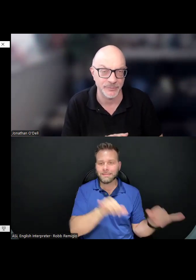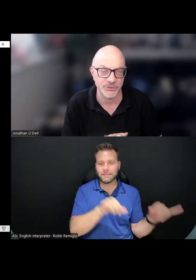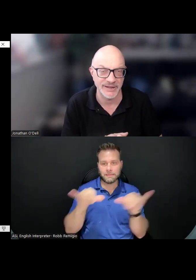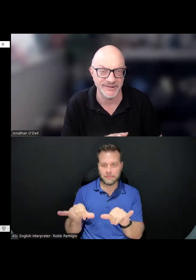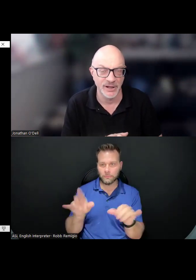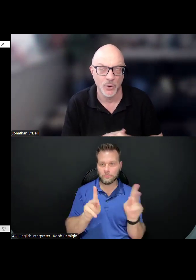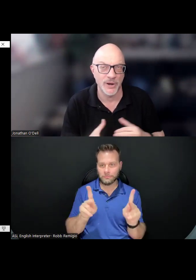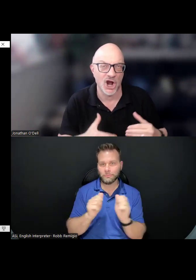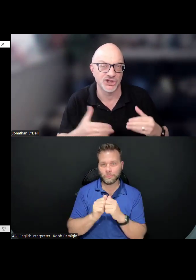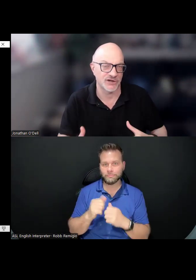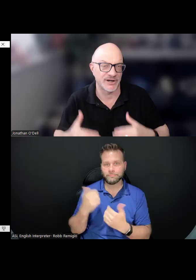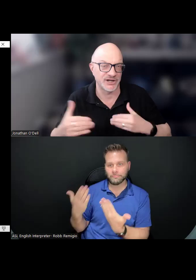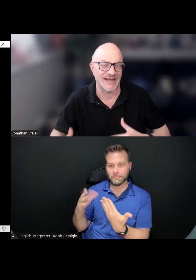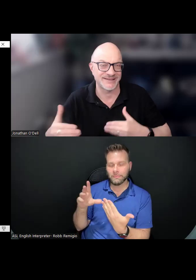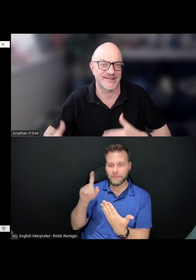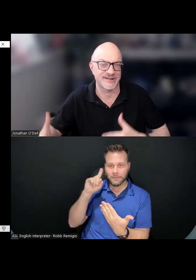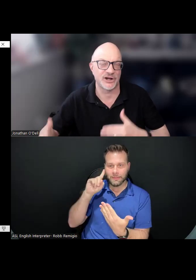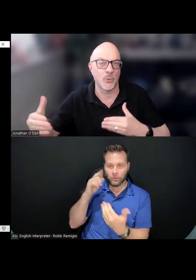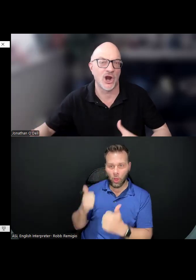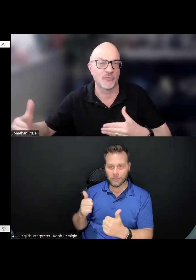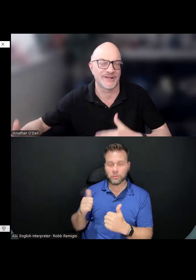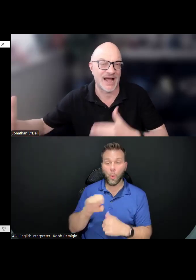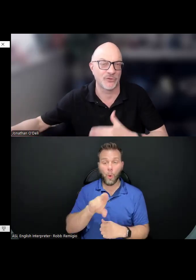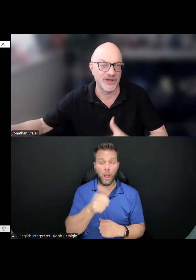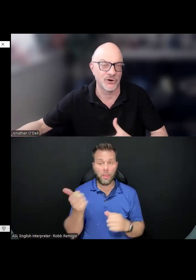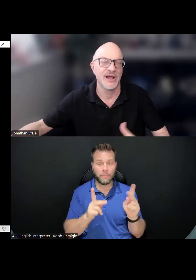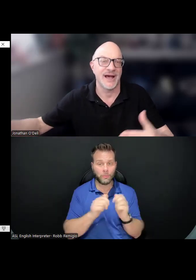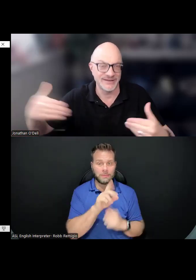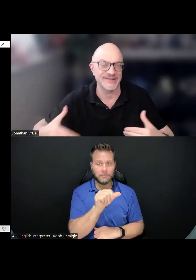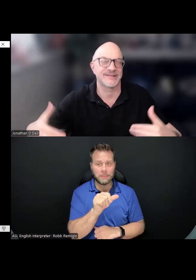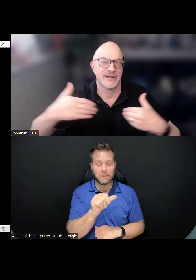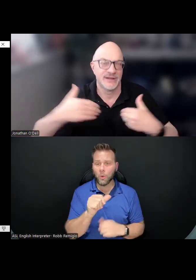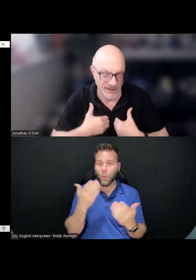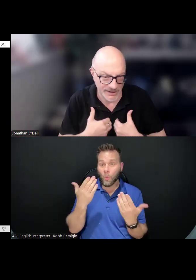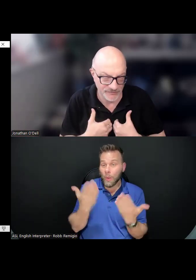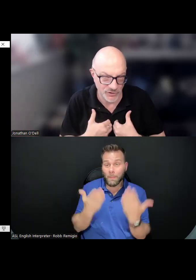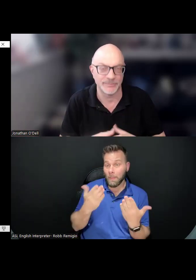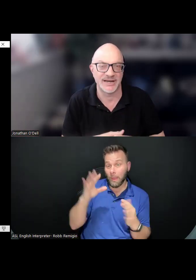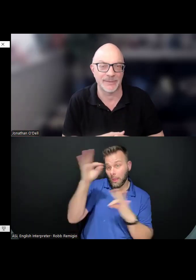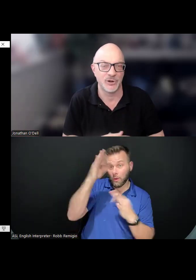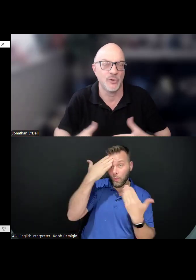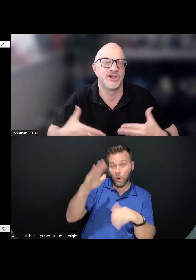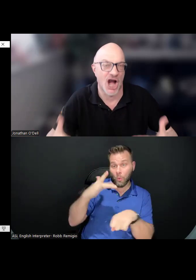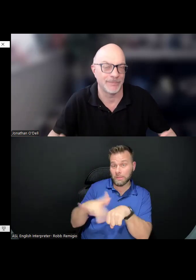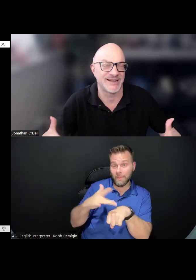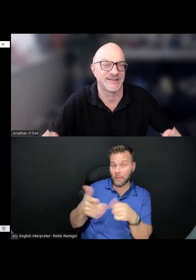hearing, or for that matter, for Which means we are generally not necessarily aware of what's out there unless, if you're